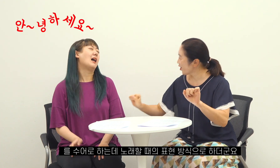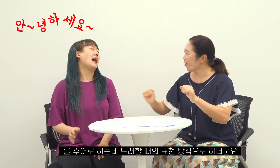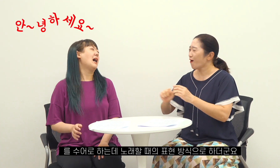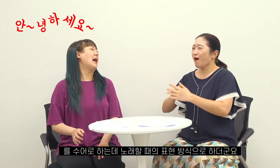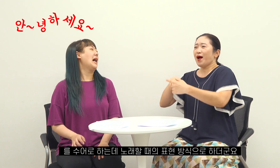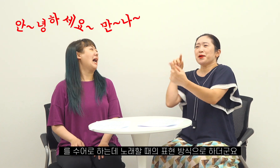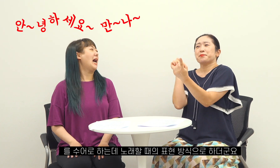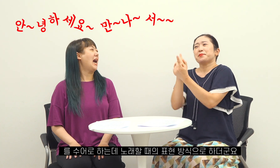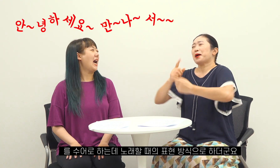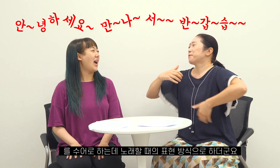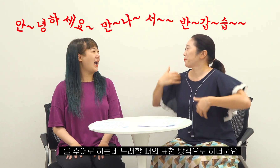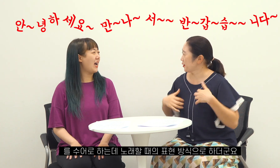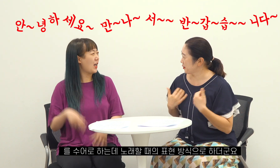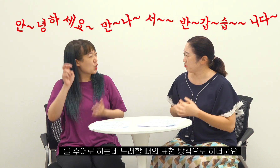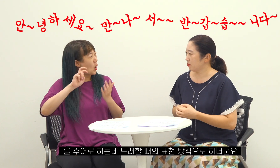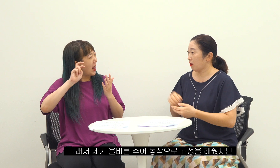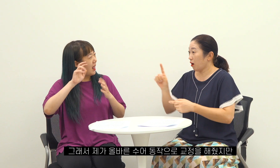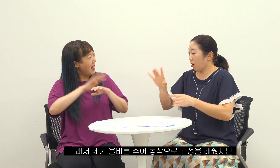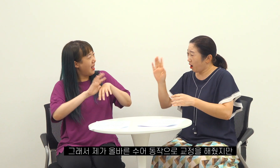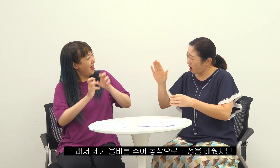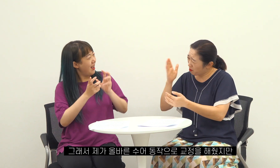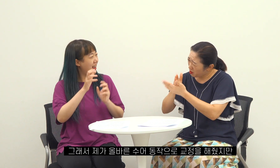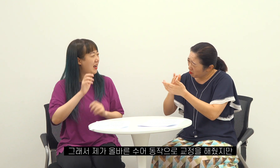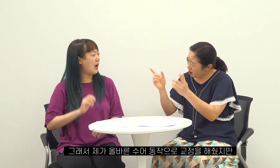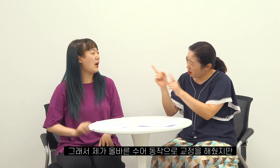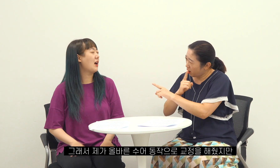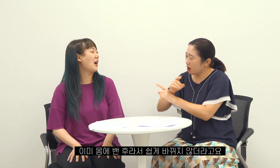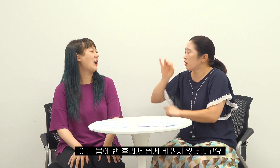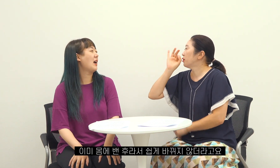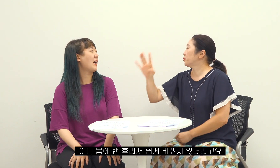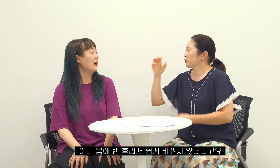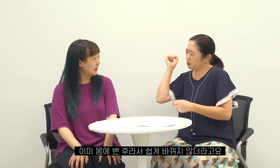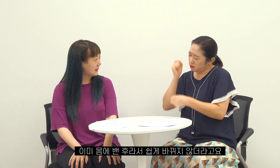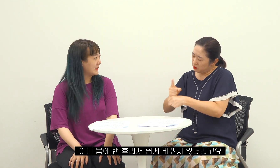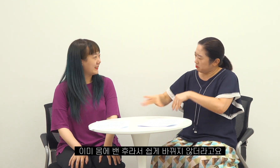and he said 'Hello, nice to meet you' in sign language as a way of expressing when singing. So, I corrected them with the correct sign language movements,